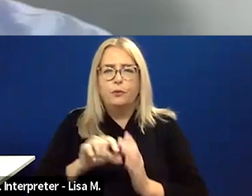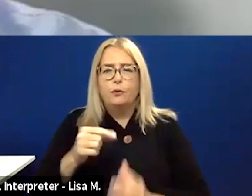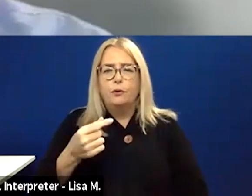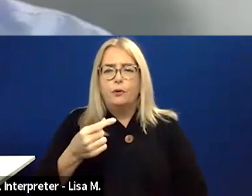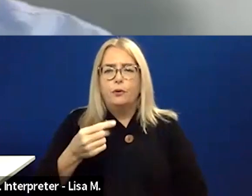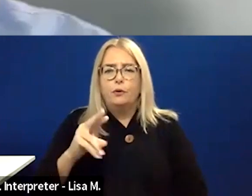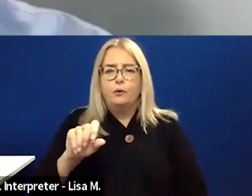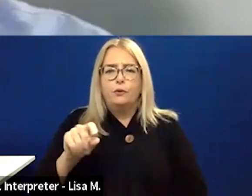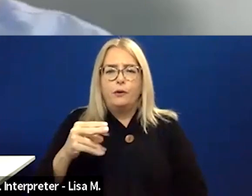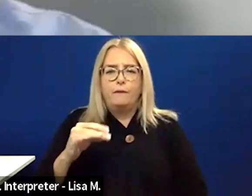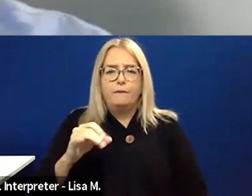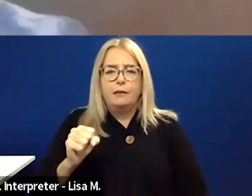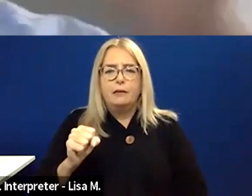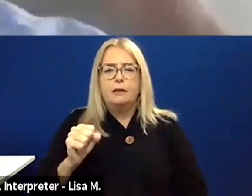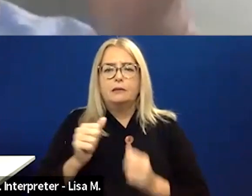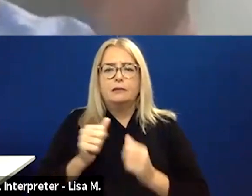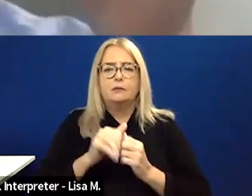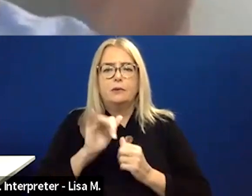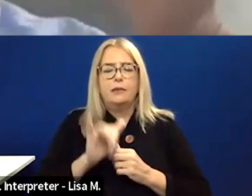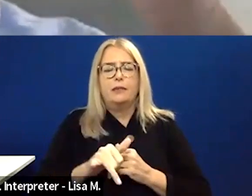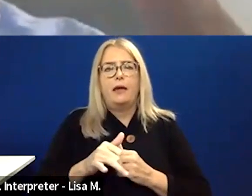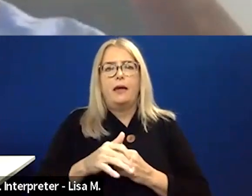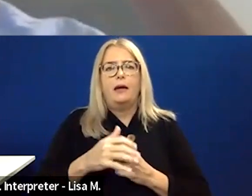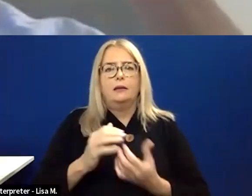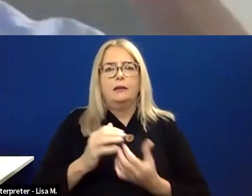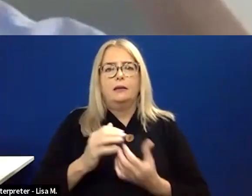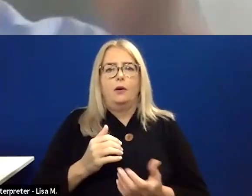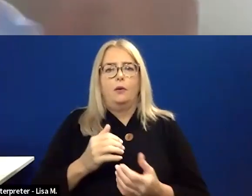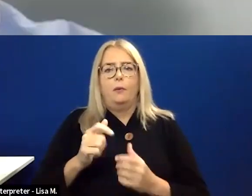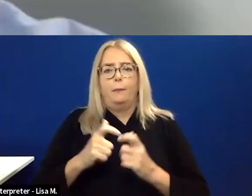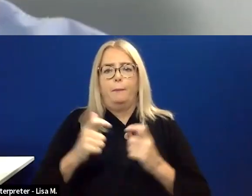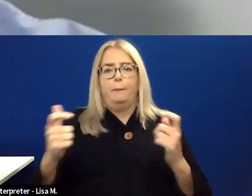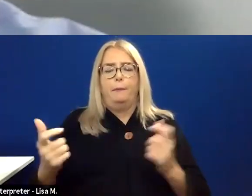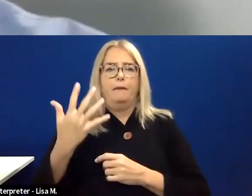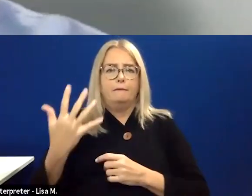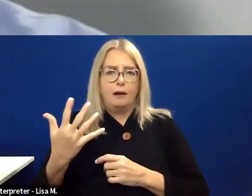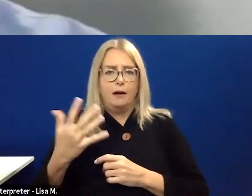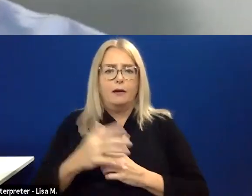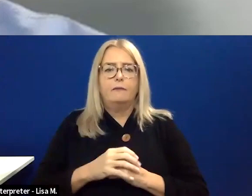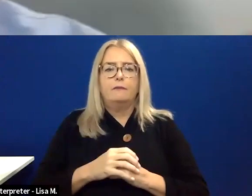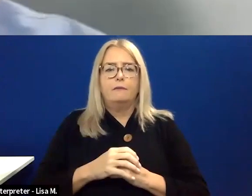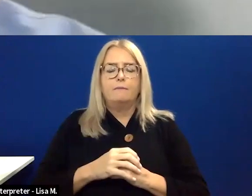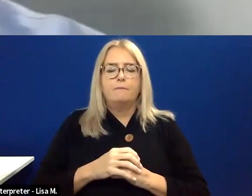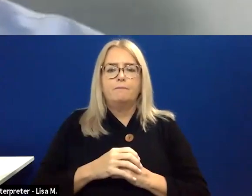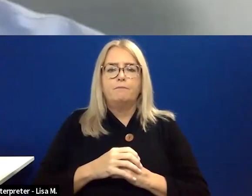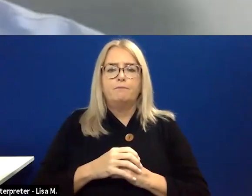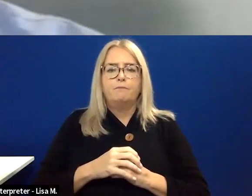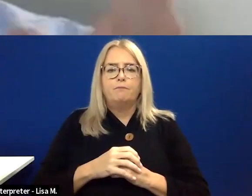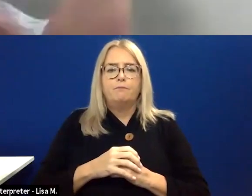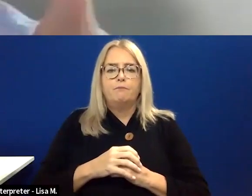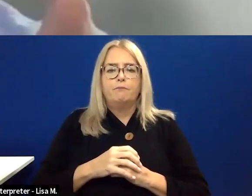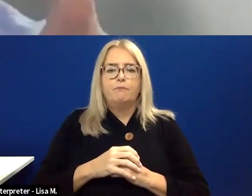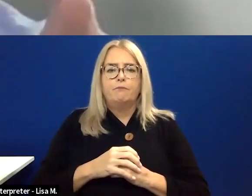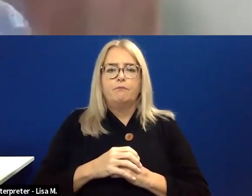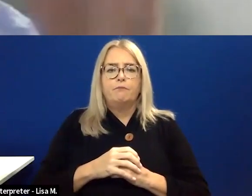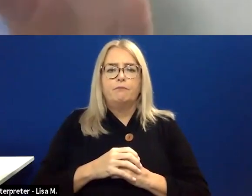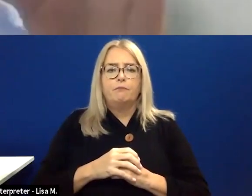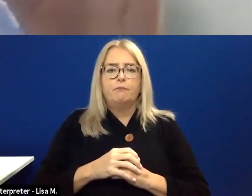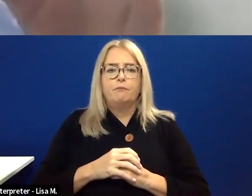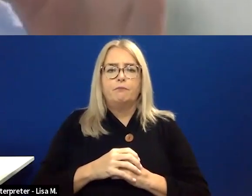and and they're they're done top to bottom with with in boxes and comprehension is a little tiny